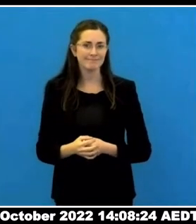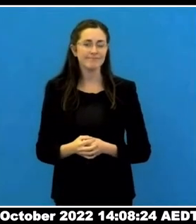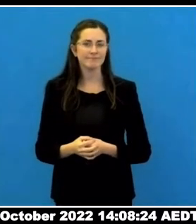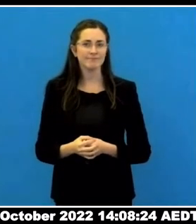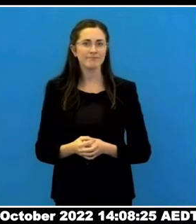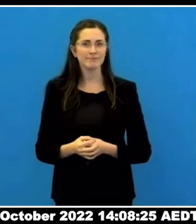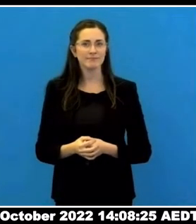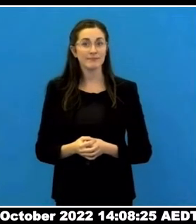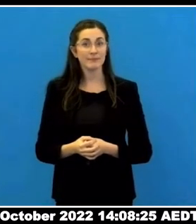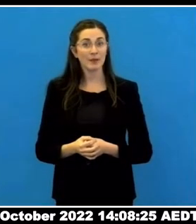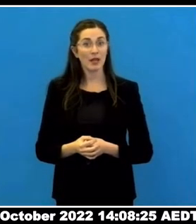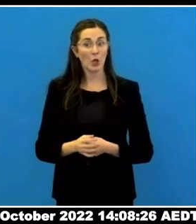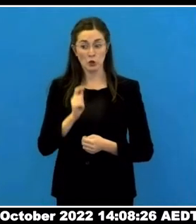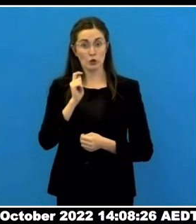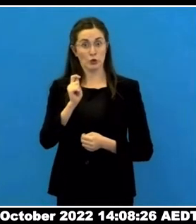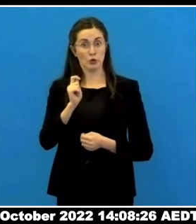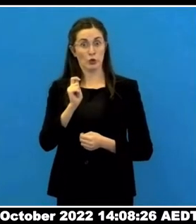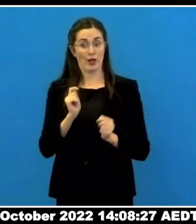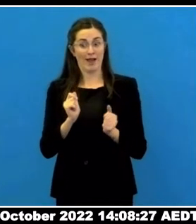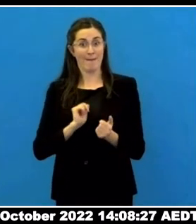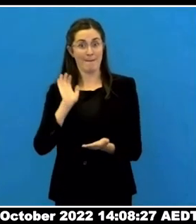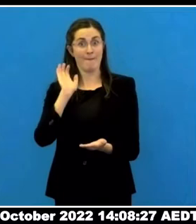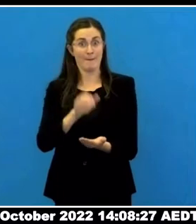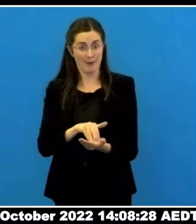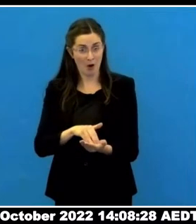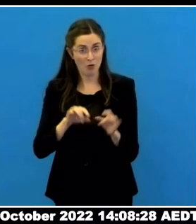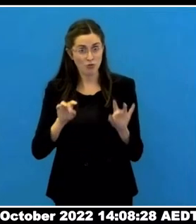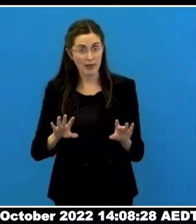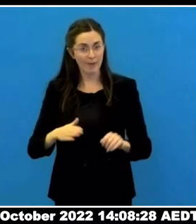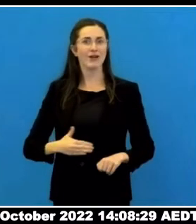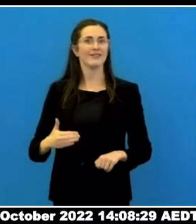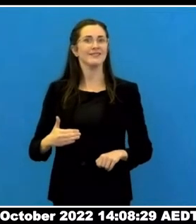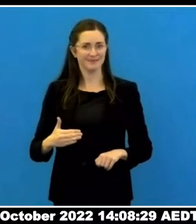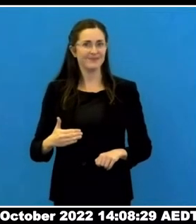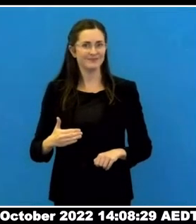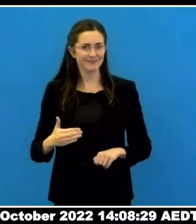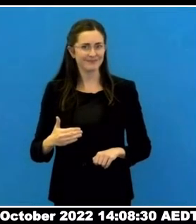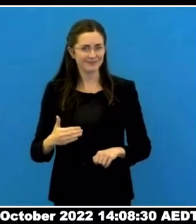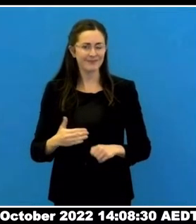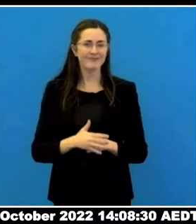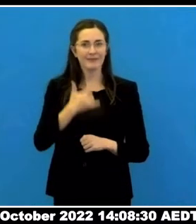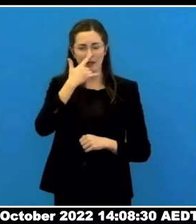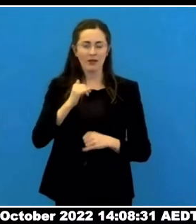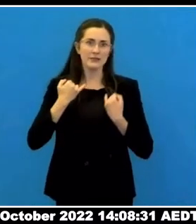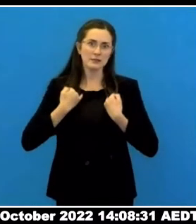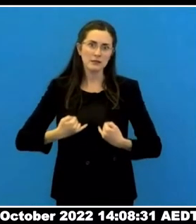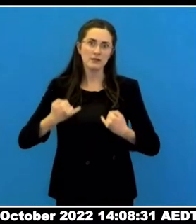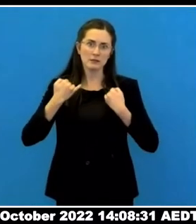I became pregnant very shortly after arriving in Australia and experienced morning sickness.